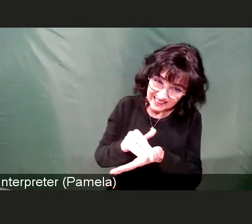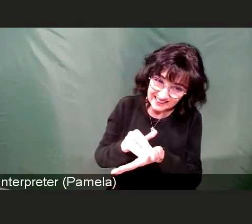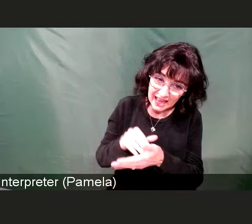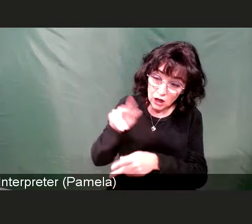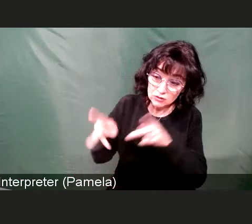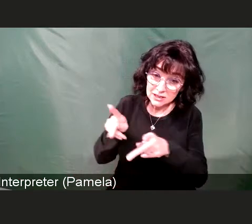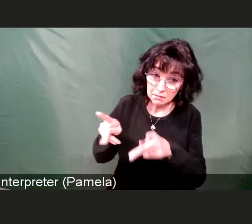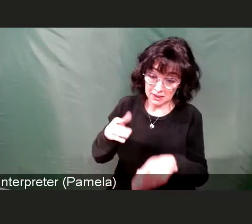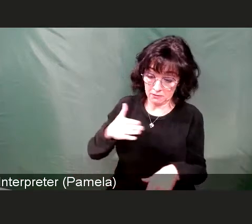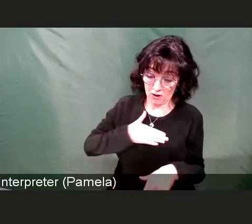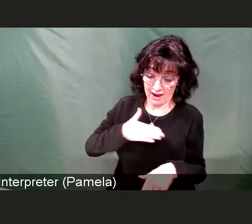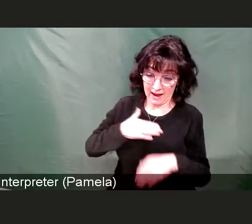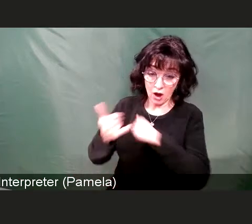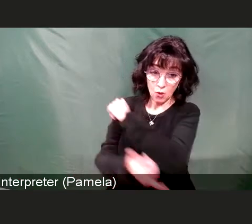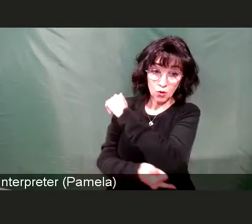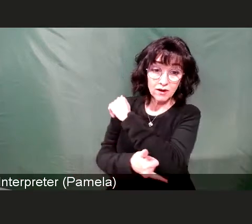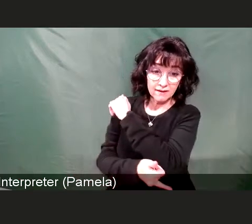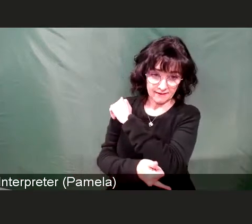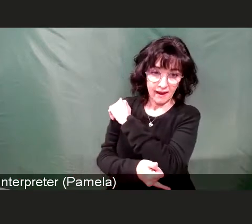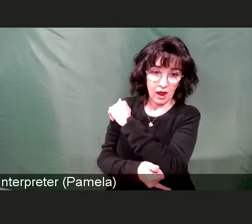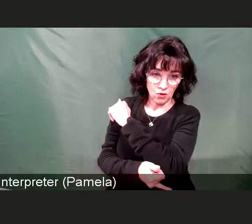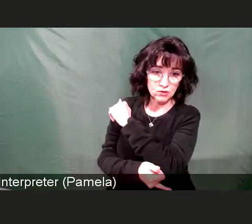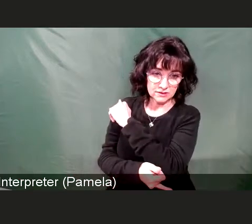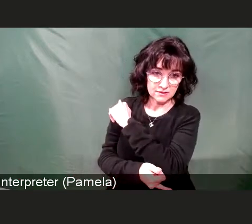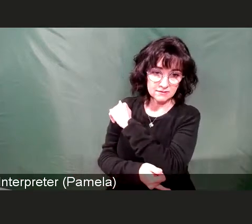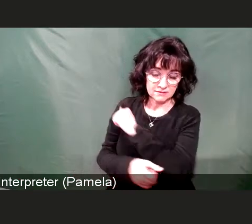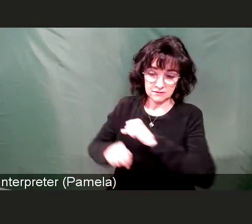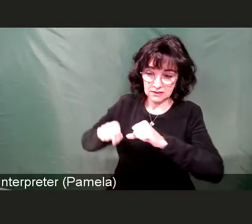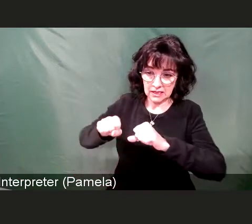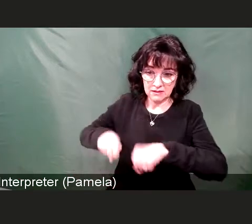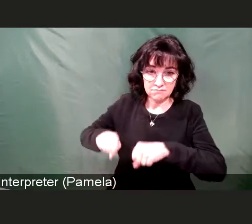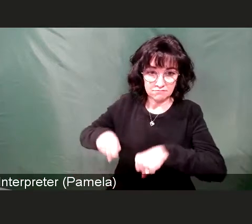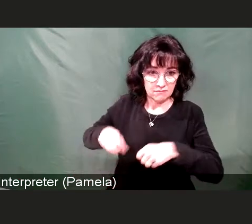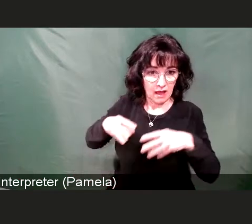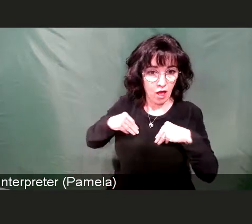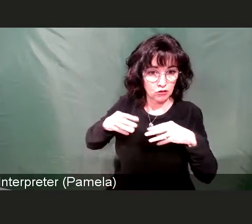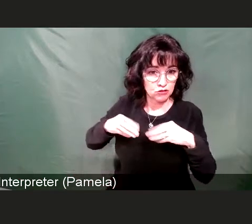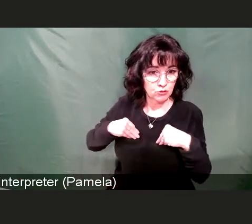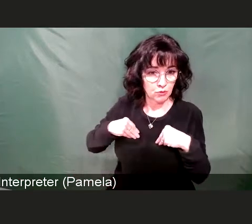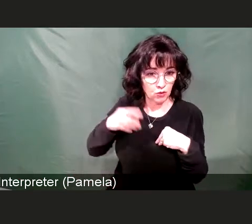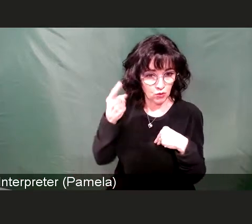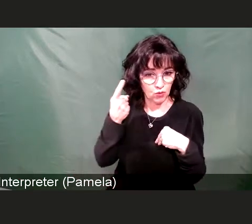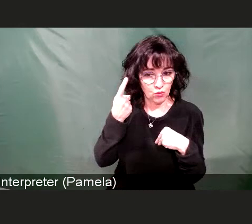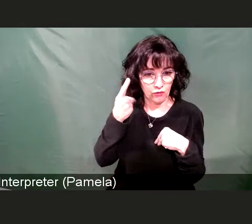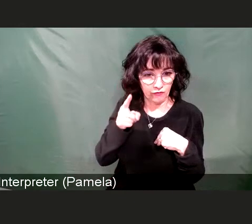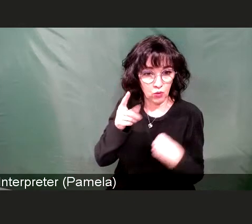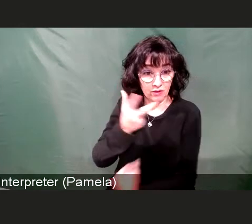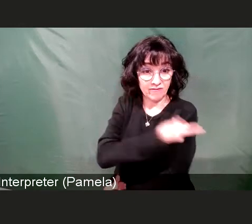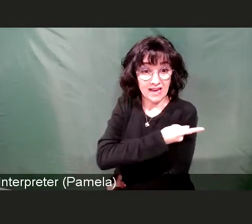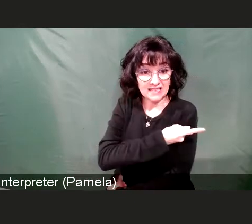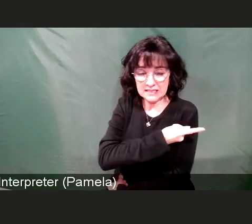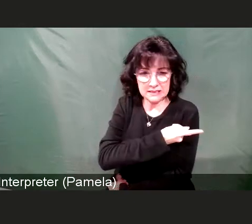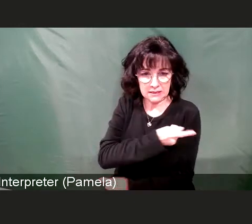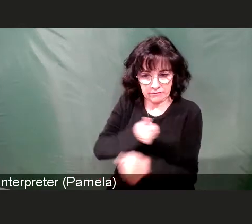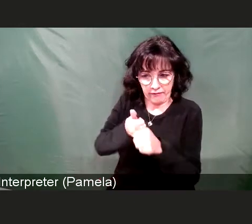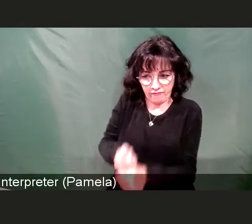that have become eligible for vaccine just because of their age. So that does not include 1A